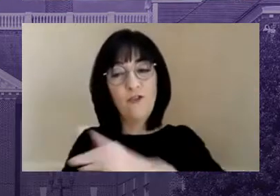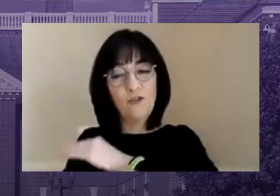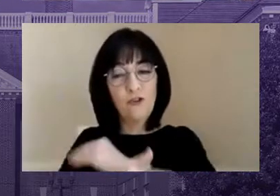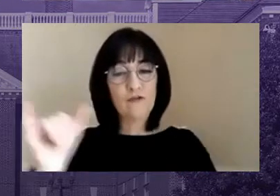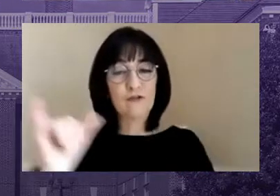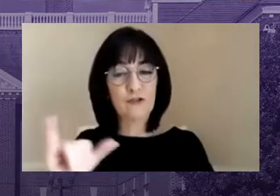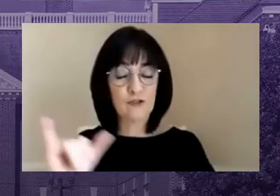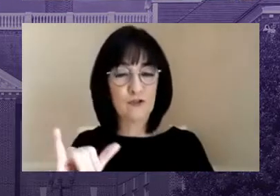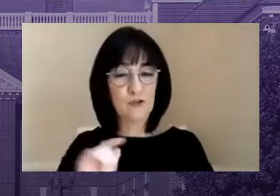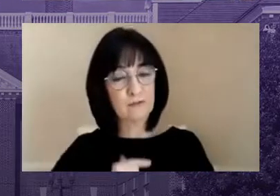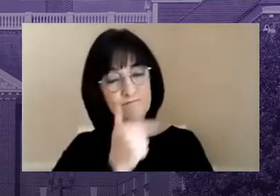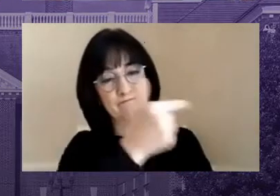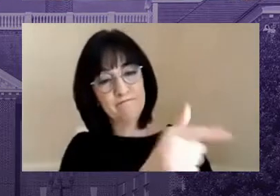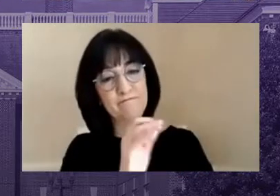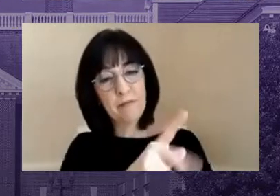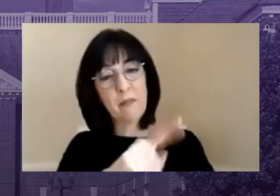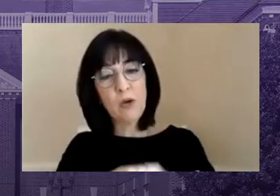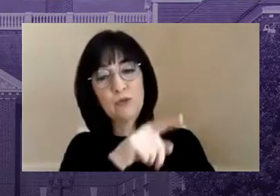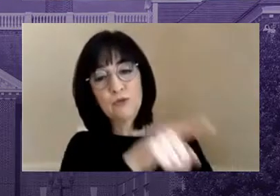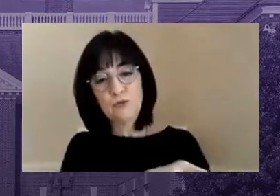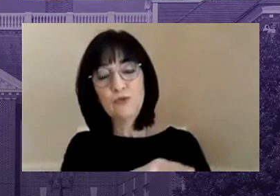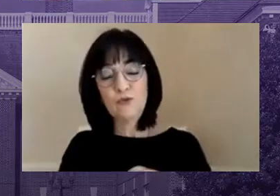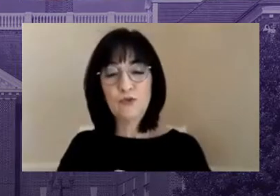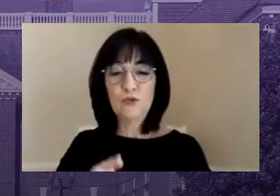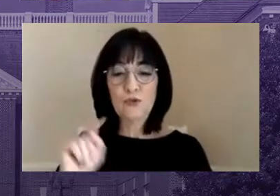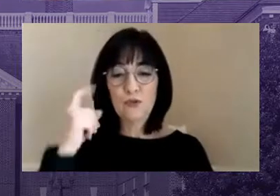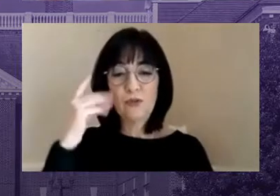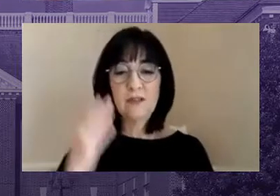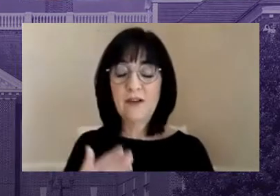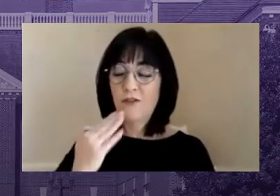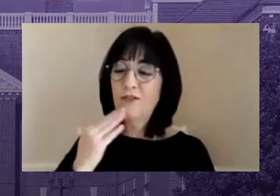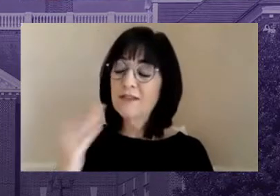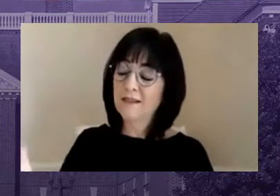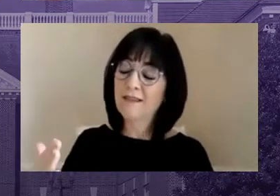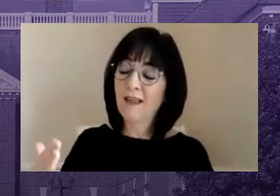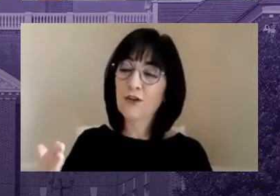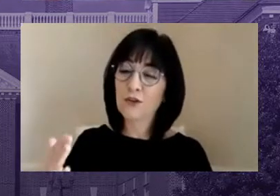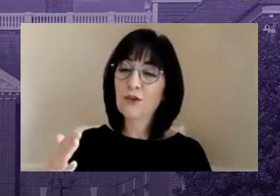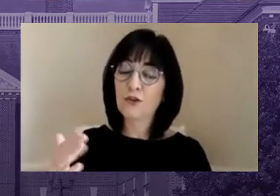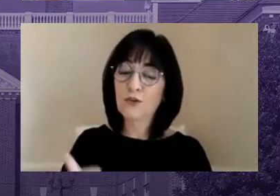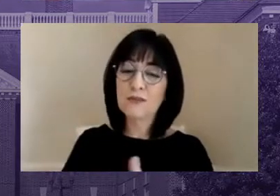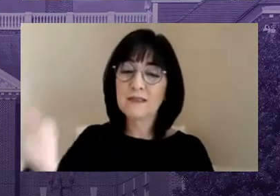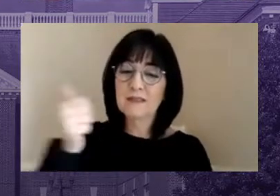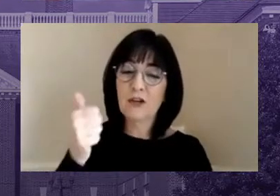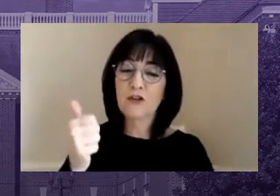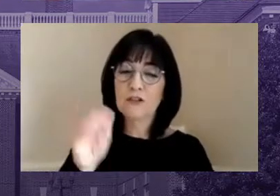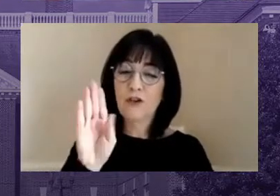Thank you very much, Secretary Bunting for those those words and for the commitment of the